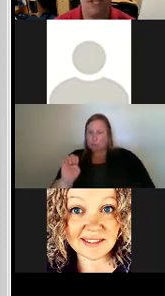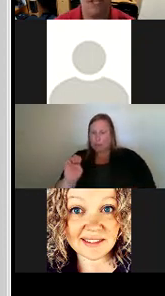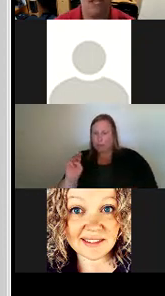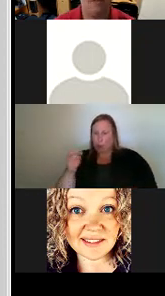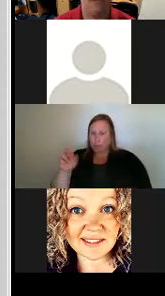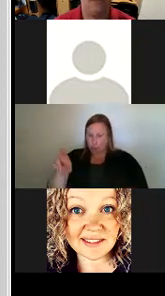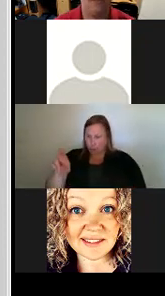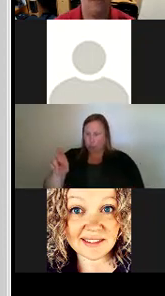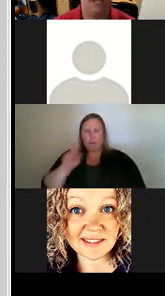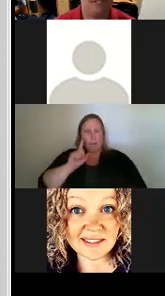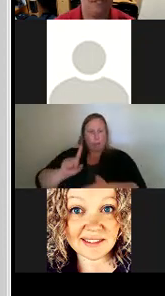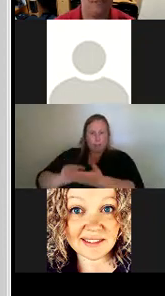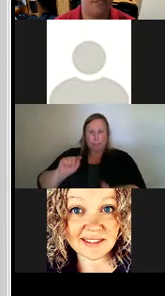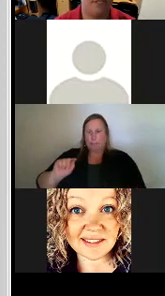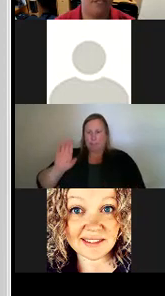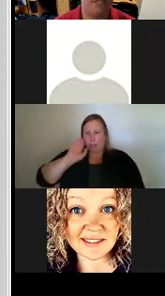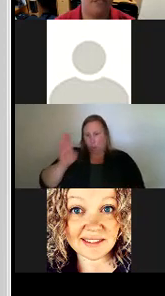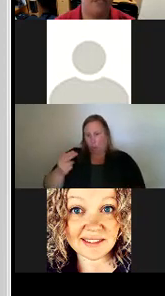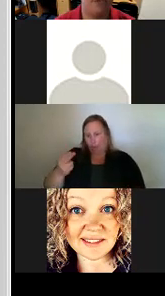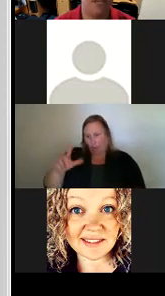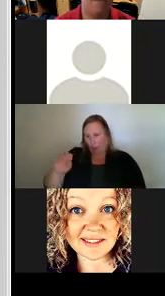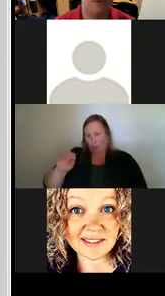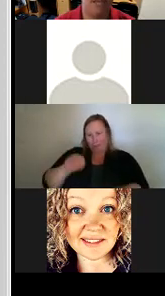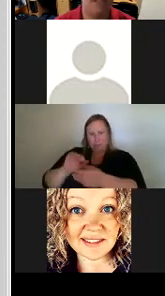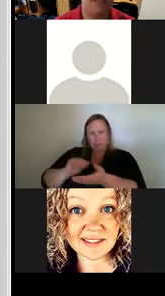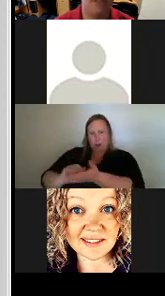ONE OF THE GREAT THINGS IS YOU CAN FORMAT IT.